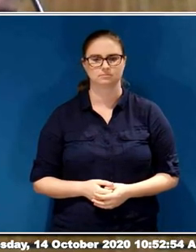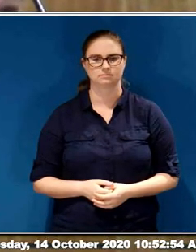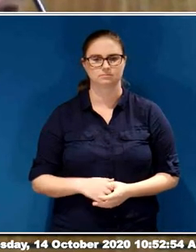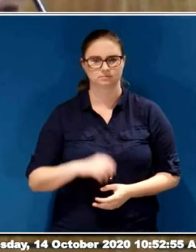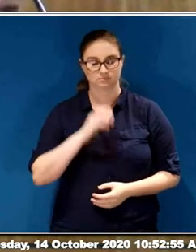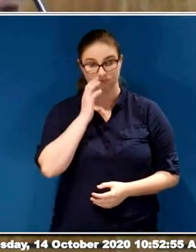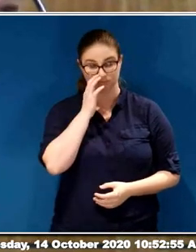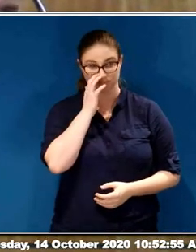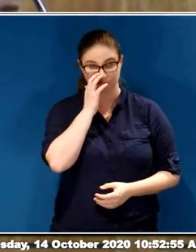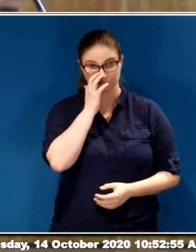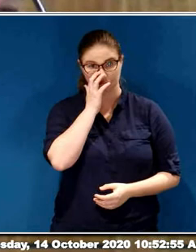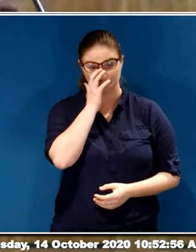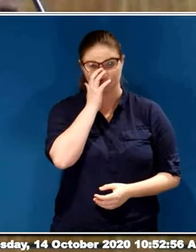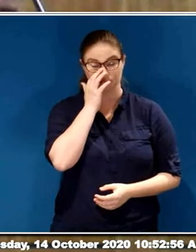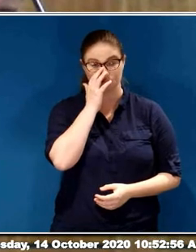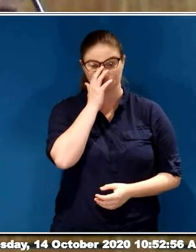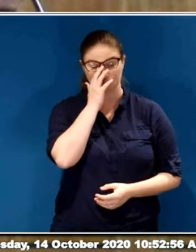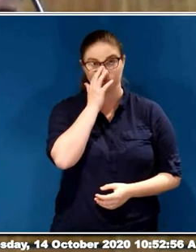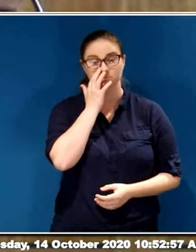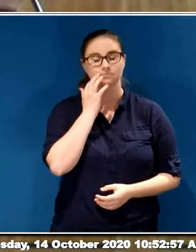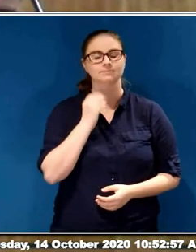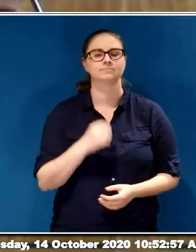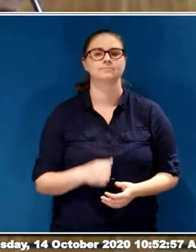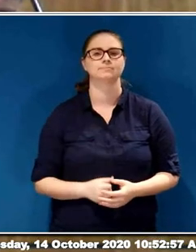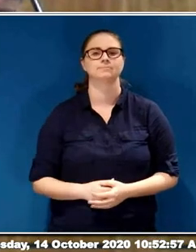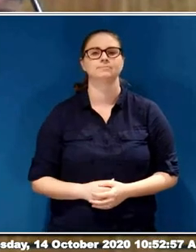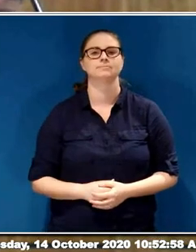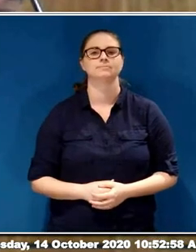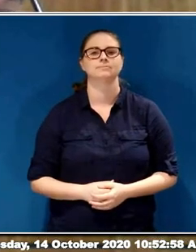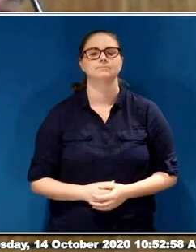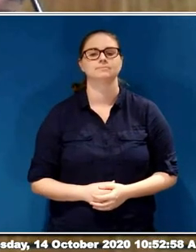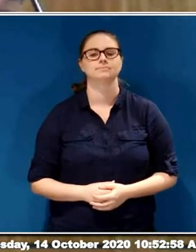Now, Commissioners, that was in contrast to how Kobe